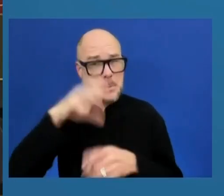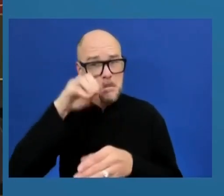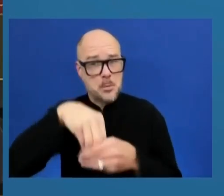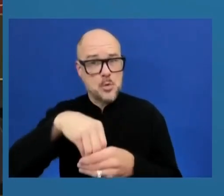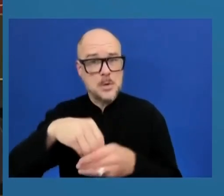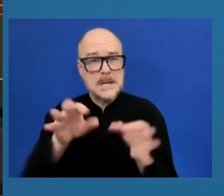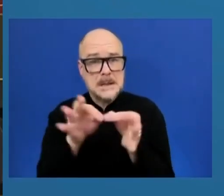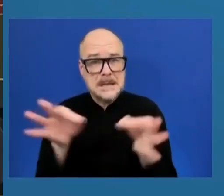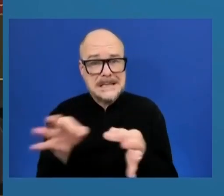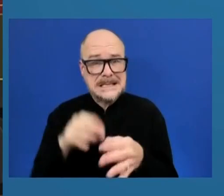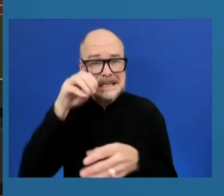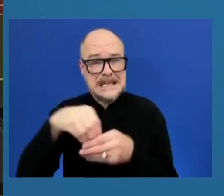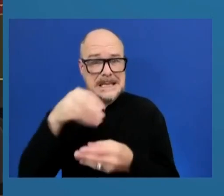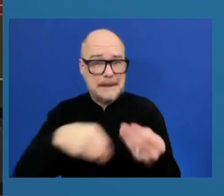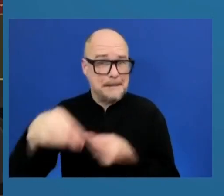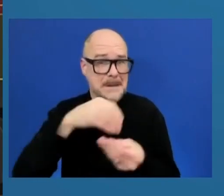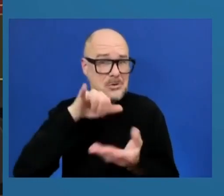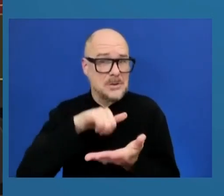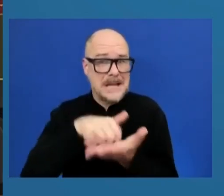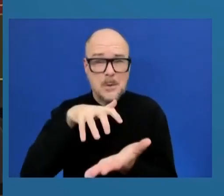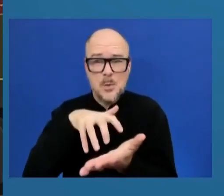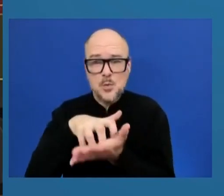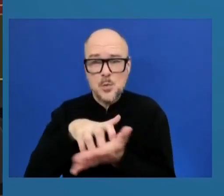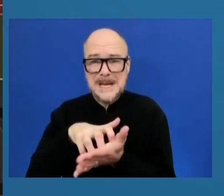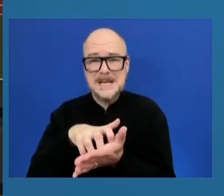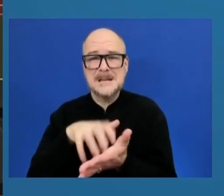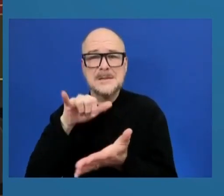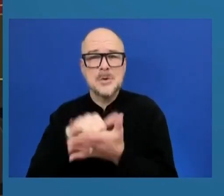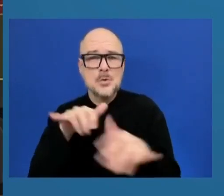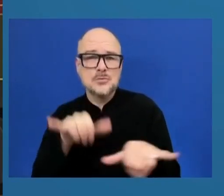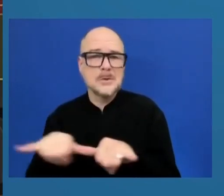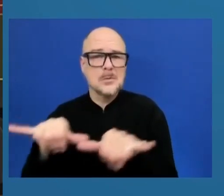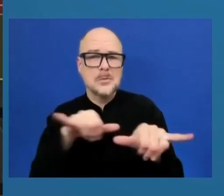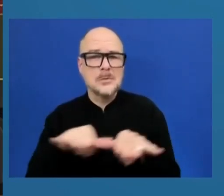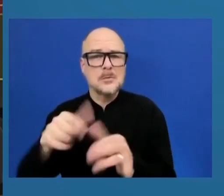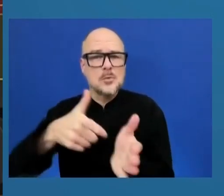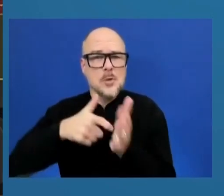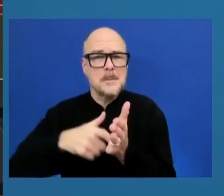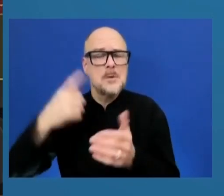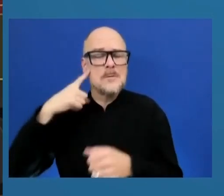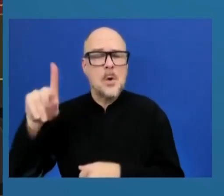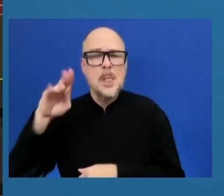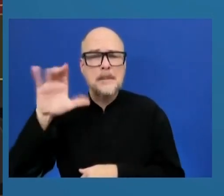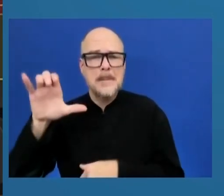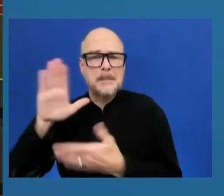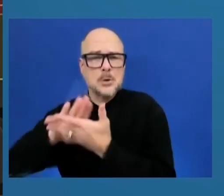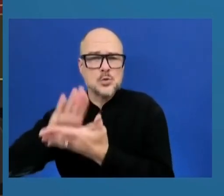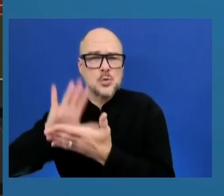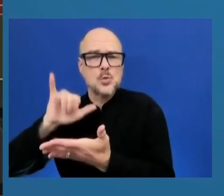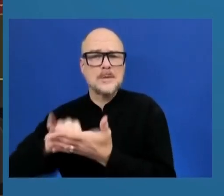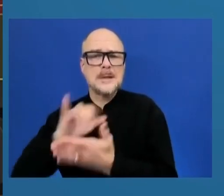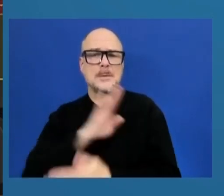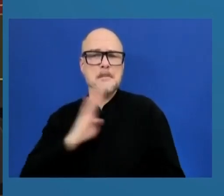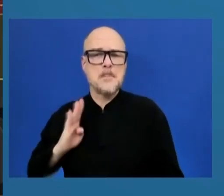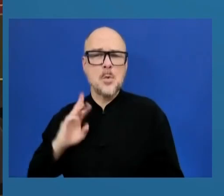weaken the substantial oppose the requirements for non-public schools that the Board of Regents passed in, uh, And also, um,